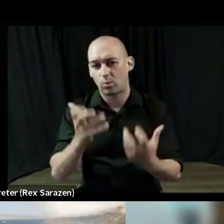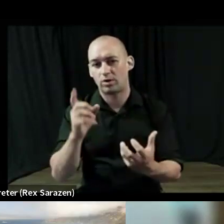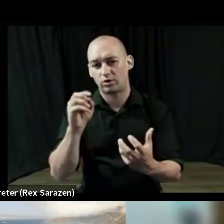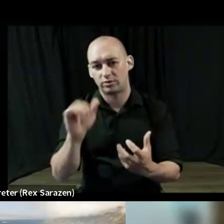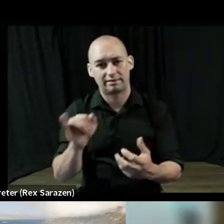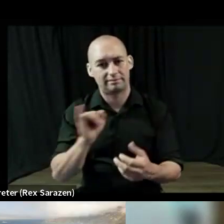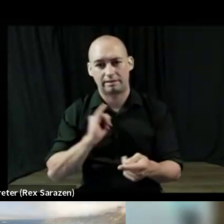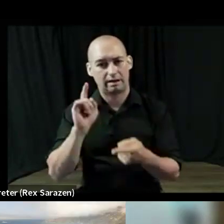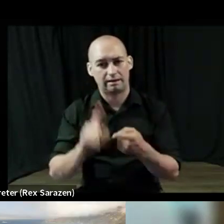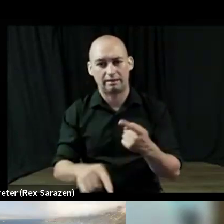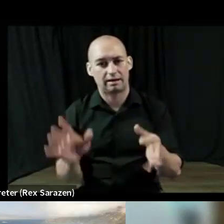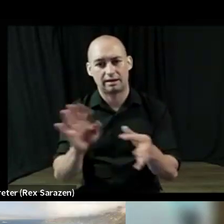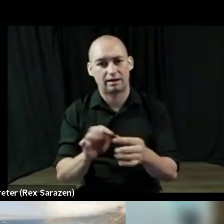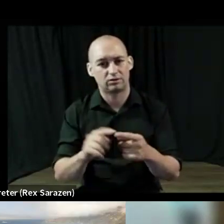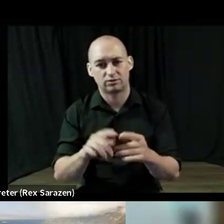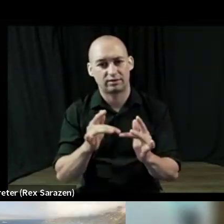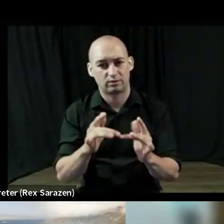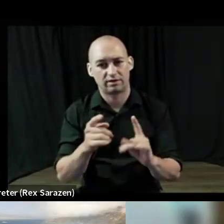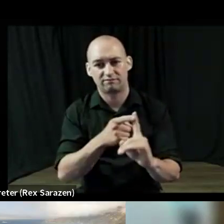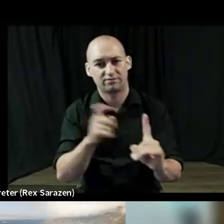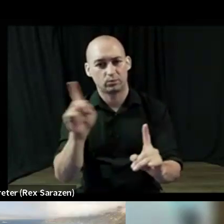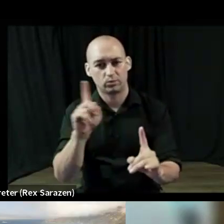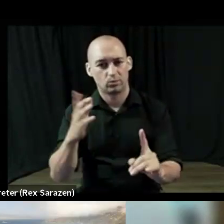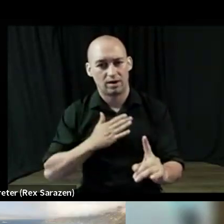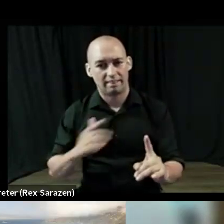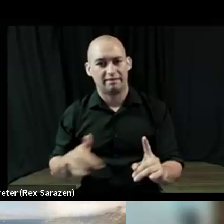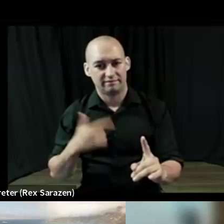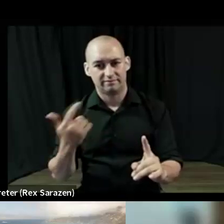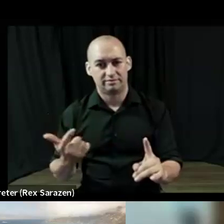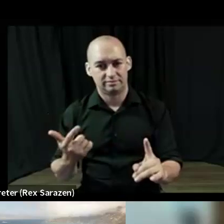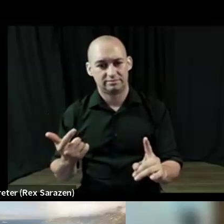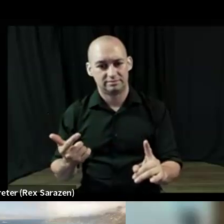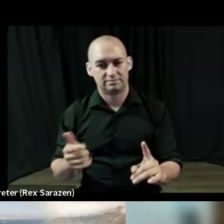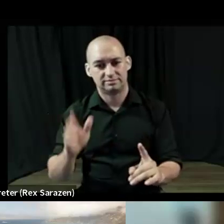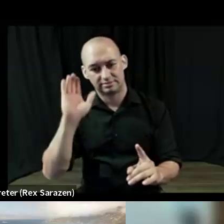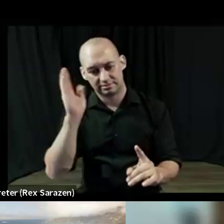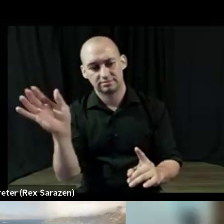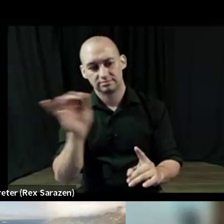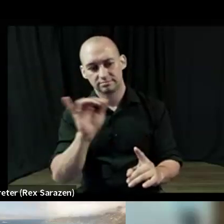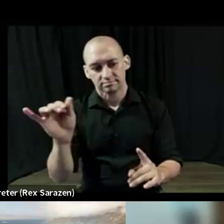to the Internet from where I live. So it seems to me, and what I've learned is